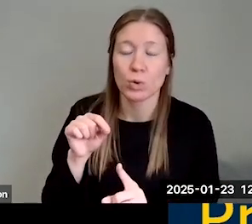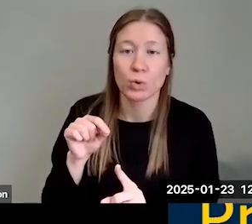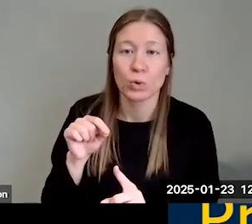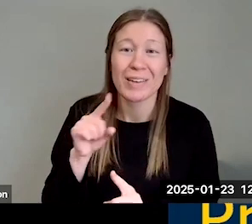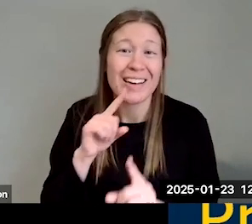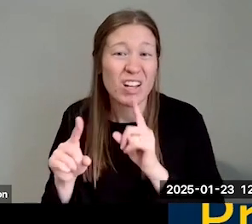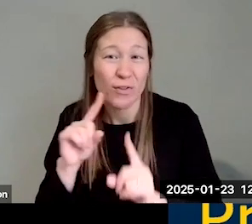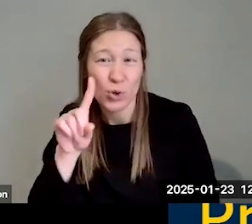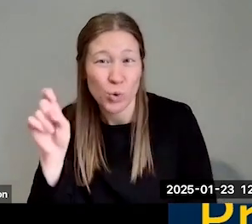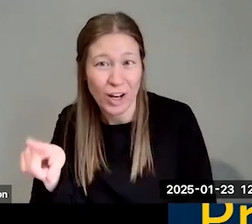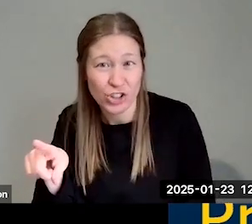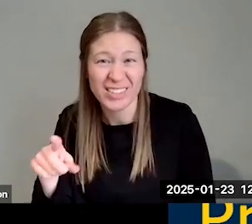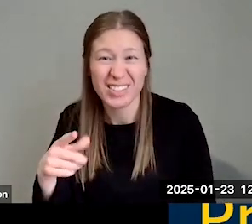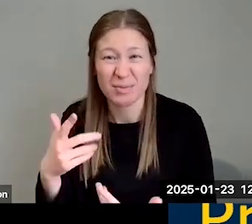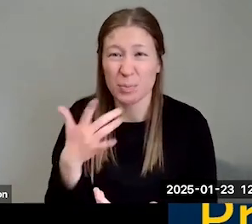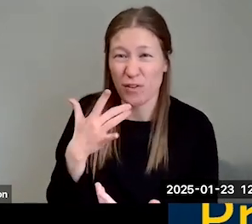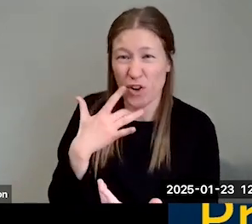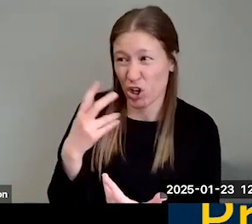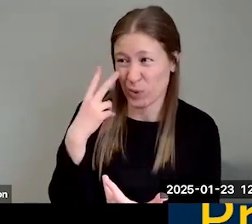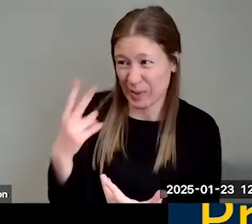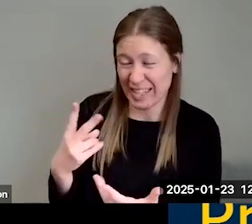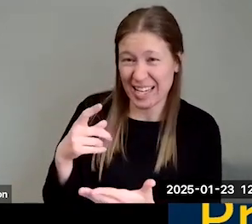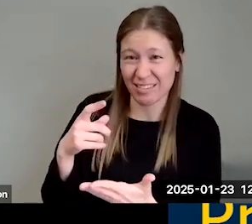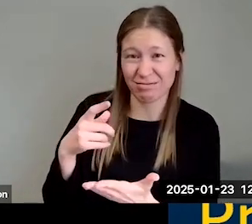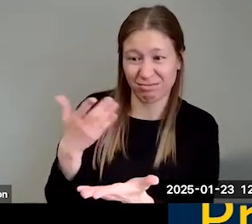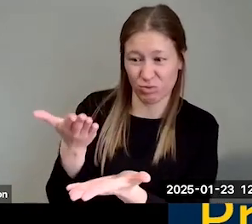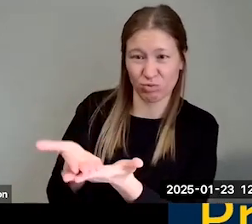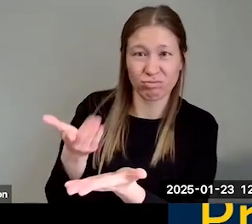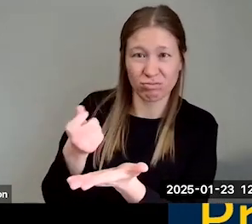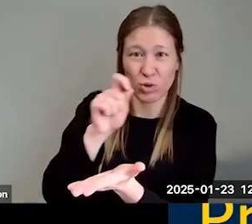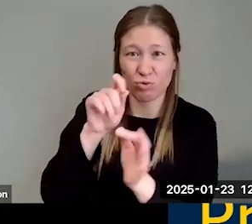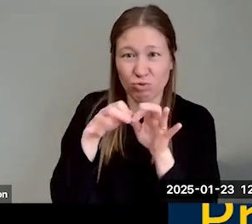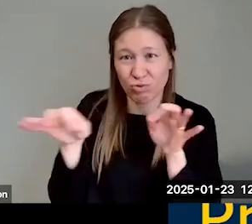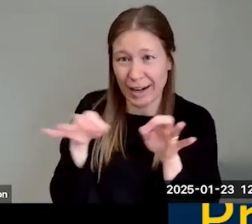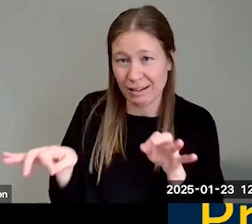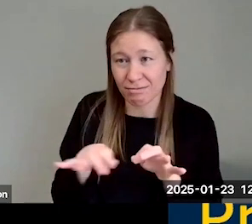because perhaps they are unable, or their deaf or hard of hearing,